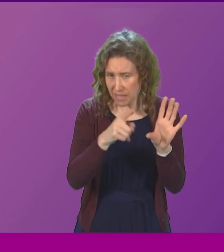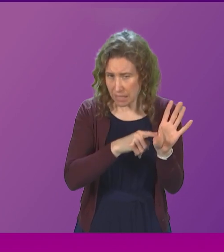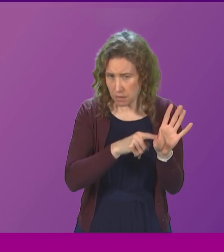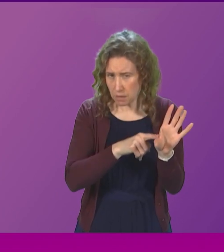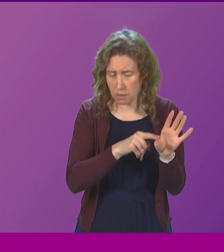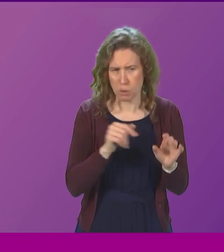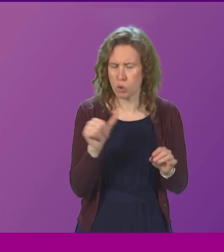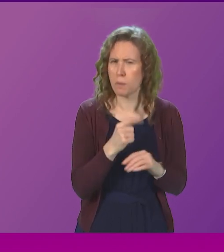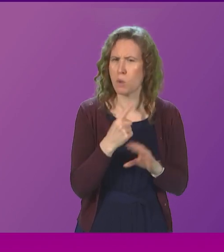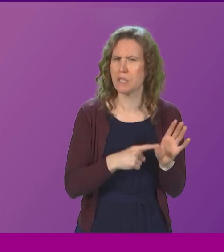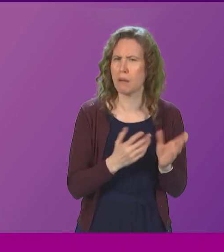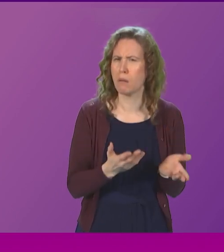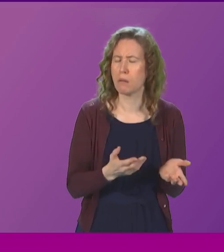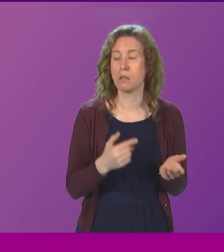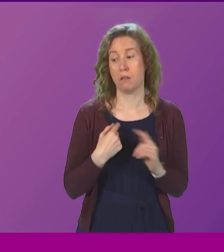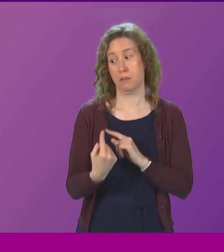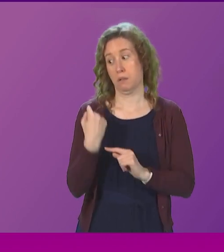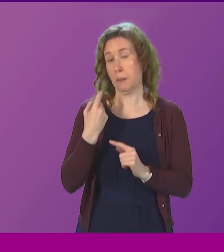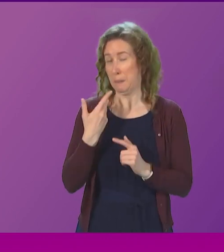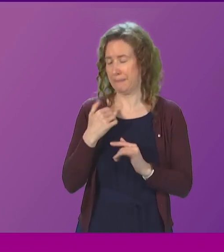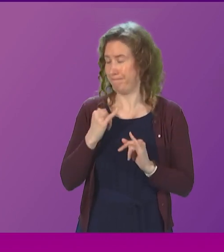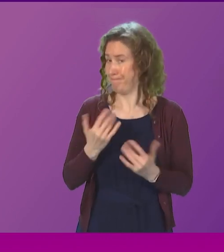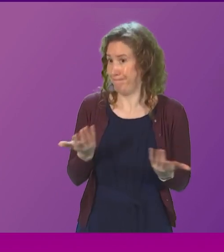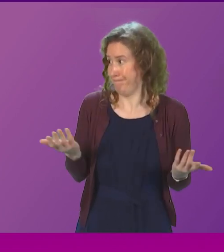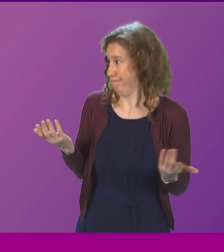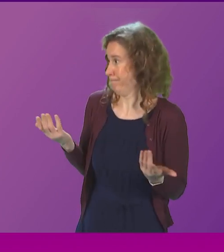As a last resort, we spoke to the press about her deeply personal situation.